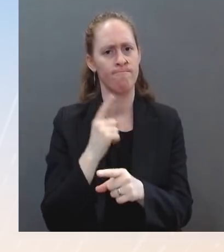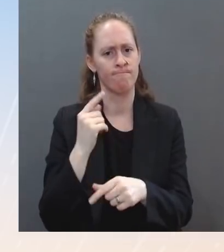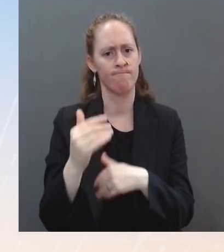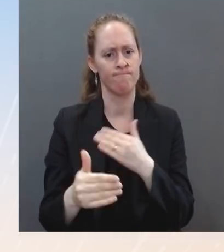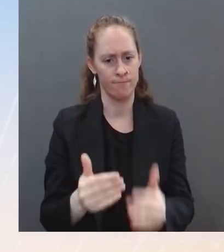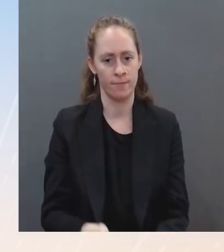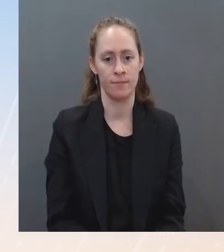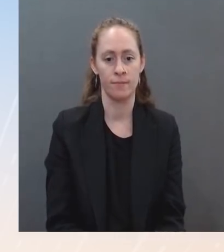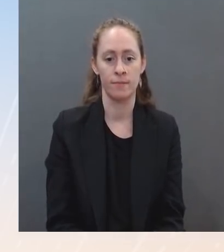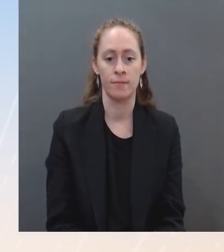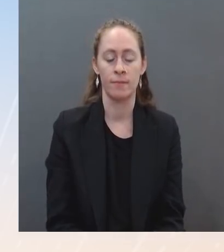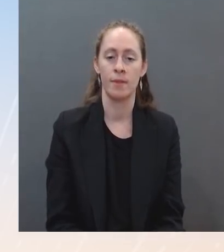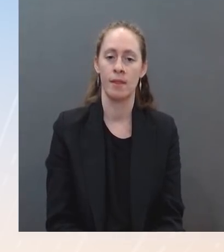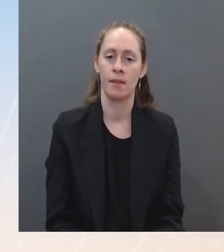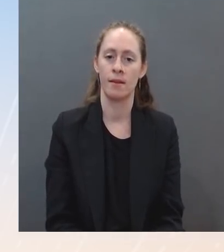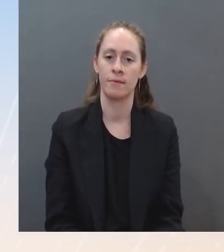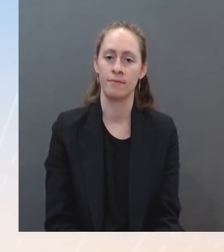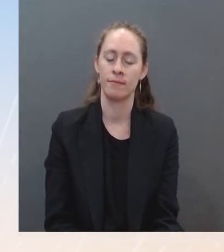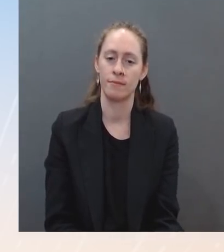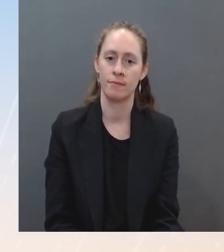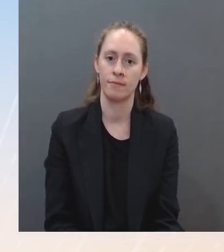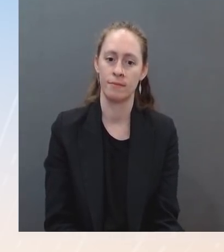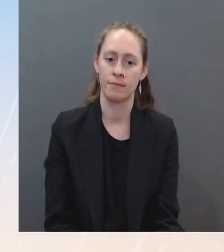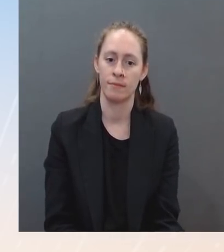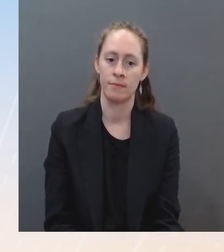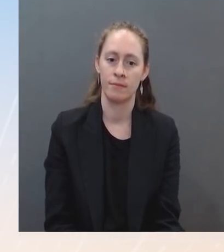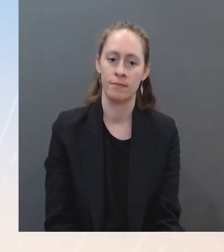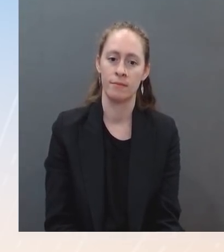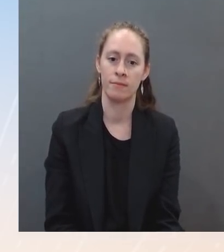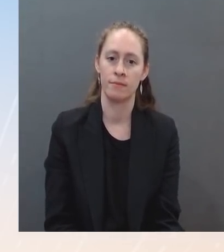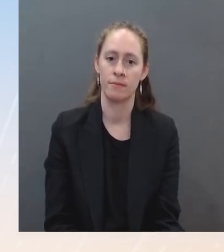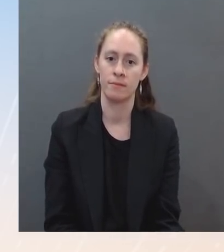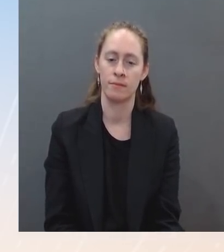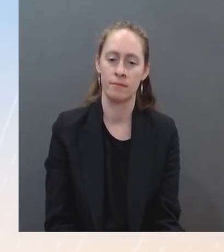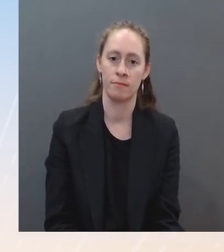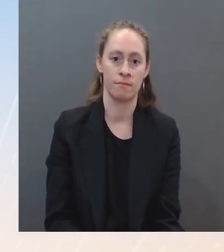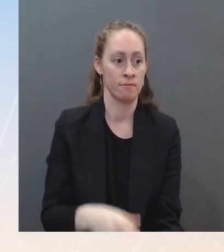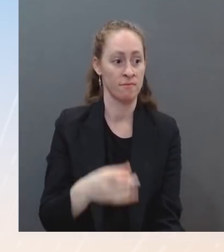placed into removal proceedings. And if they are unable to establish a legal basis